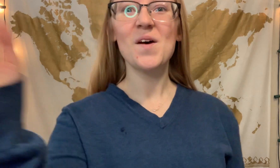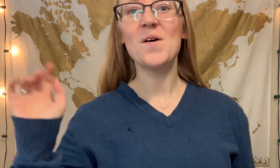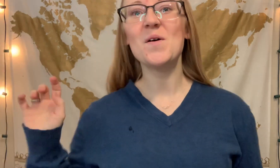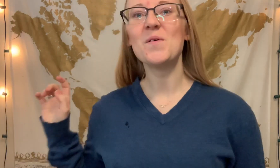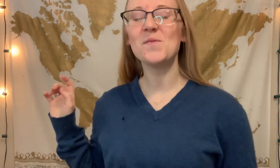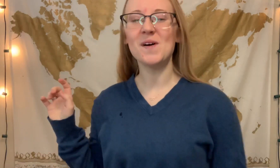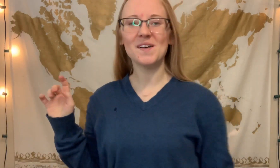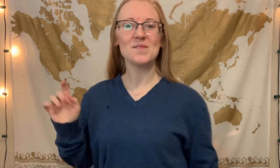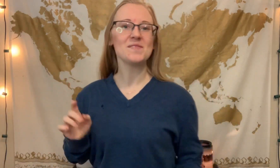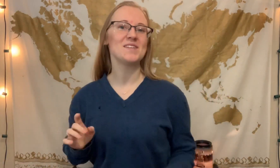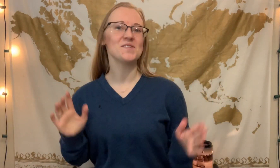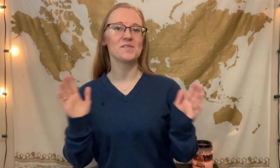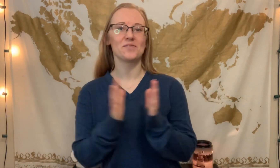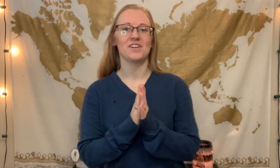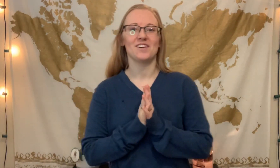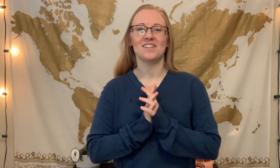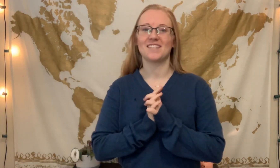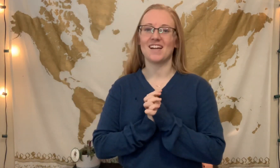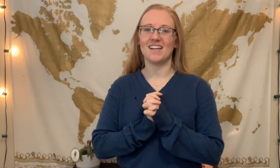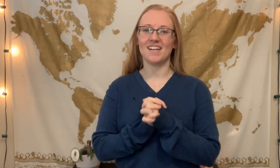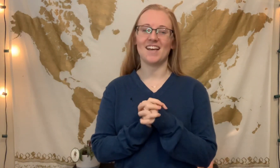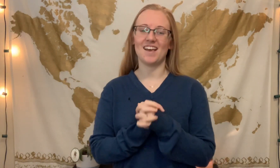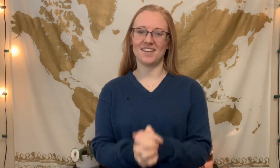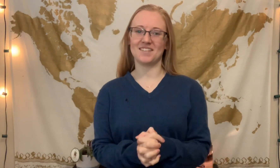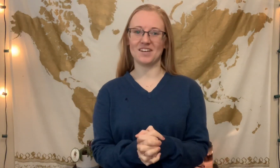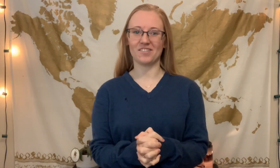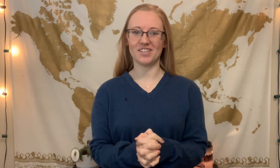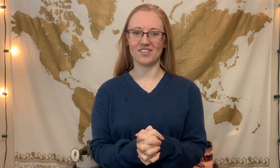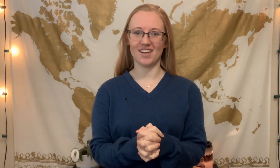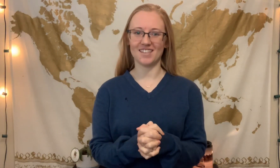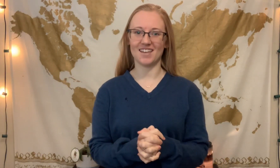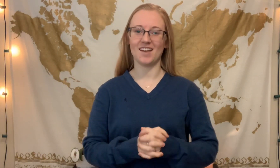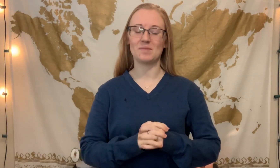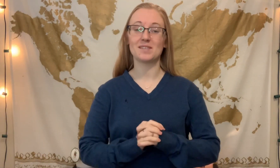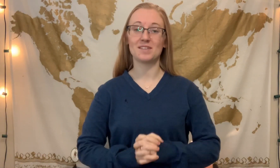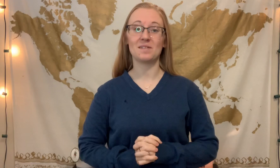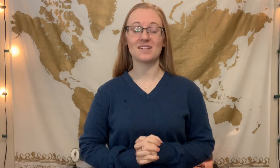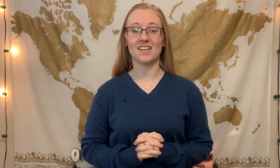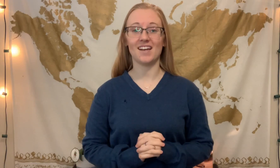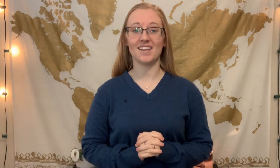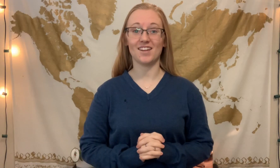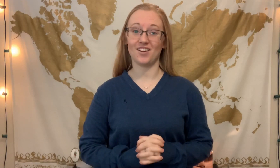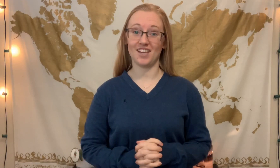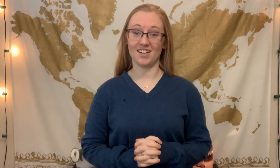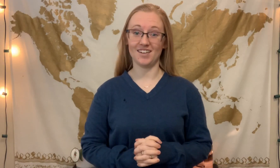Welcome to the free heart signing ASL retreat. I am so excited that you're here